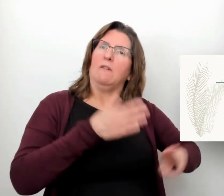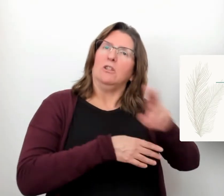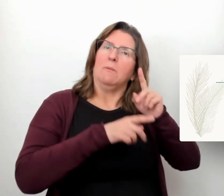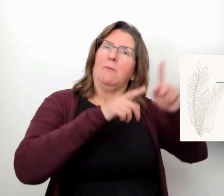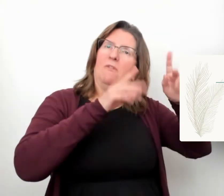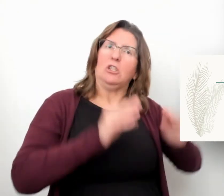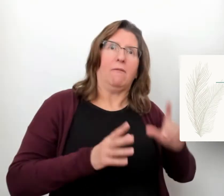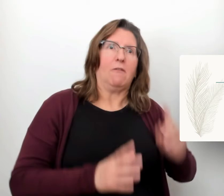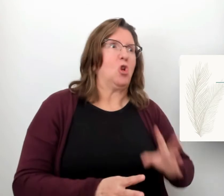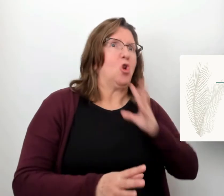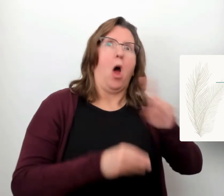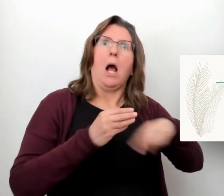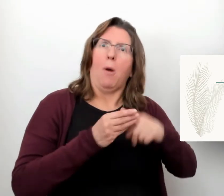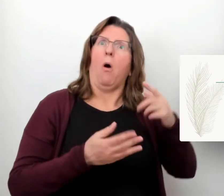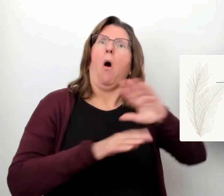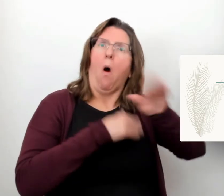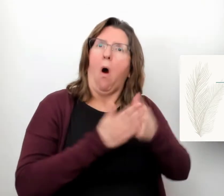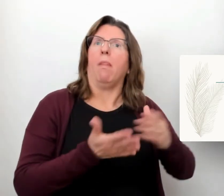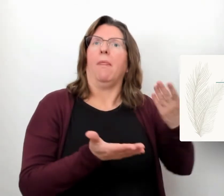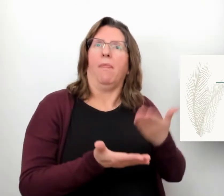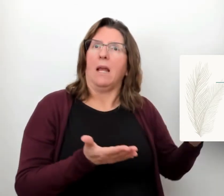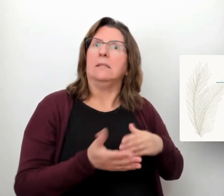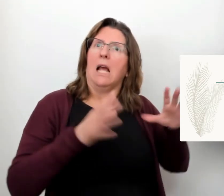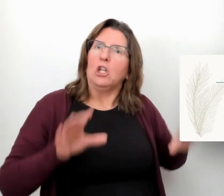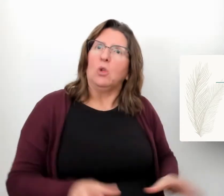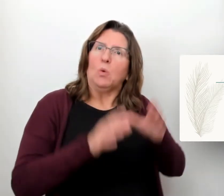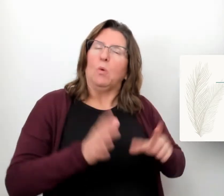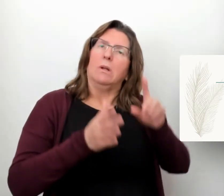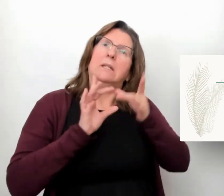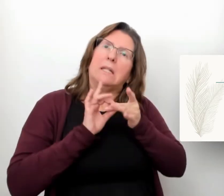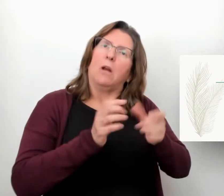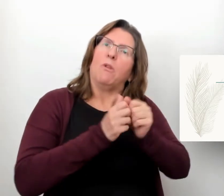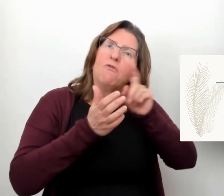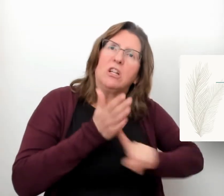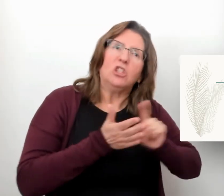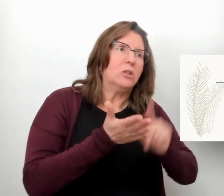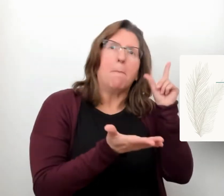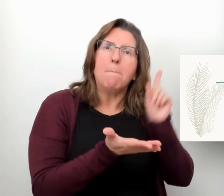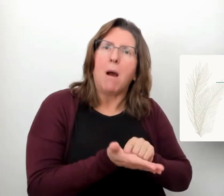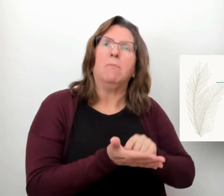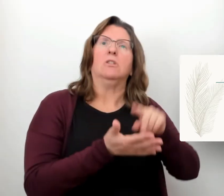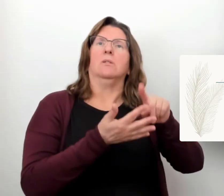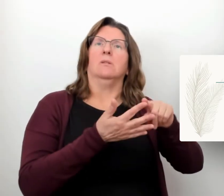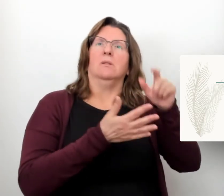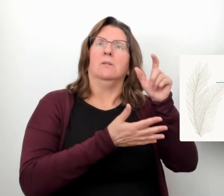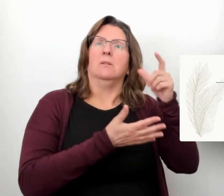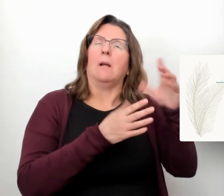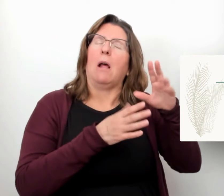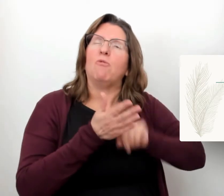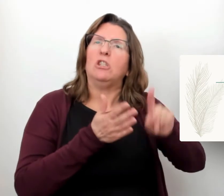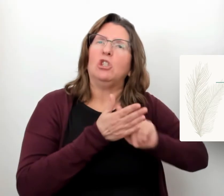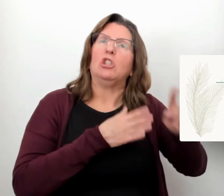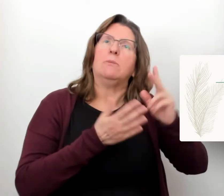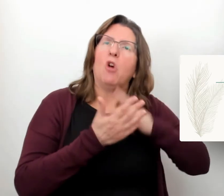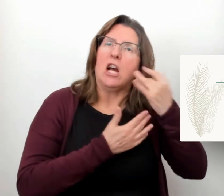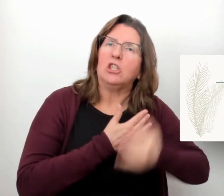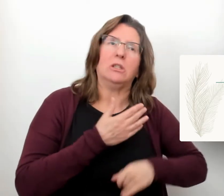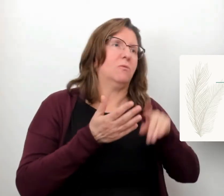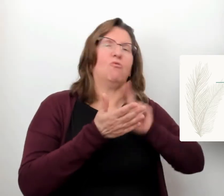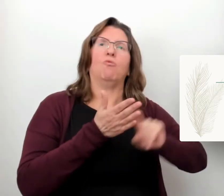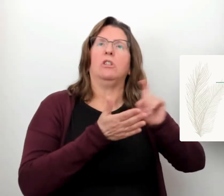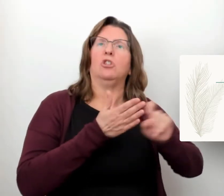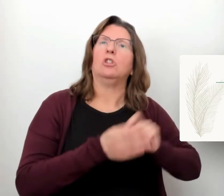While in the hearing world, it's pretty much non-stop talking about my various research projects, proposals, funding,